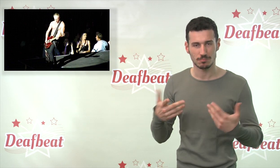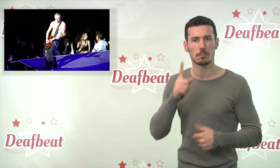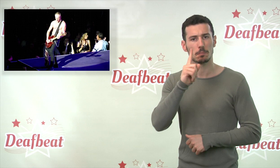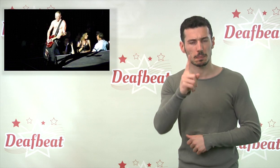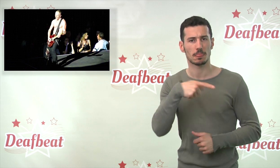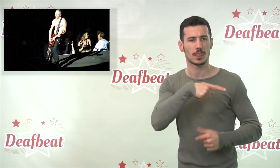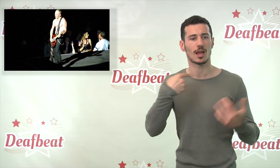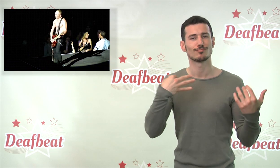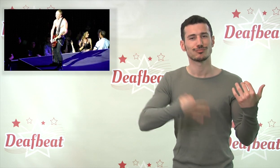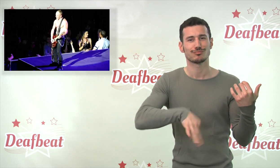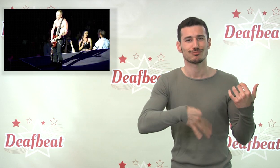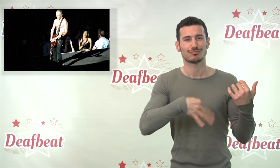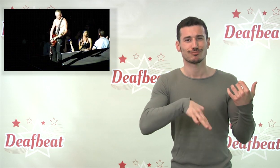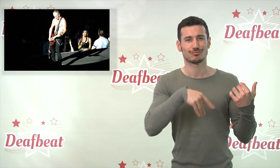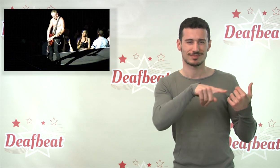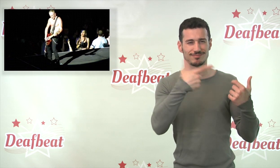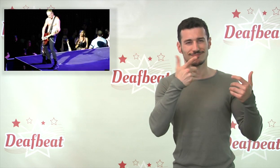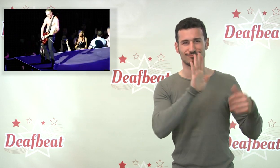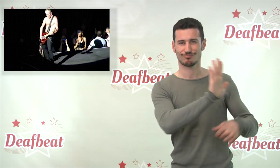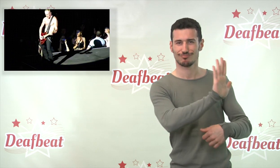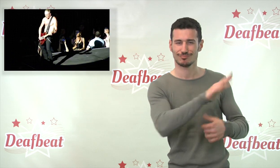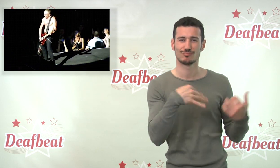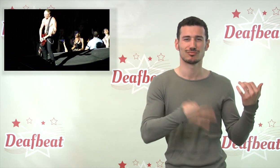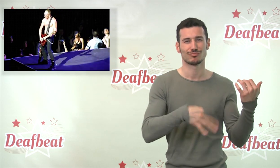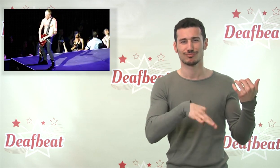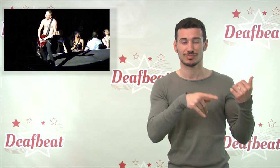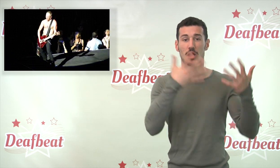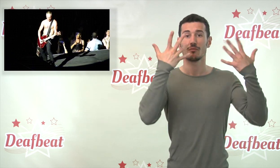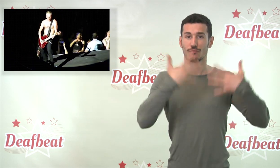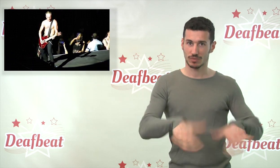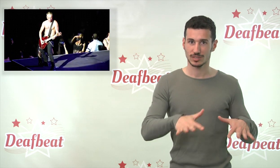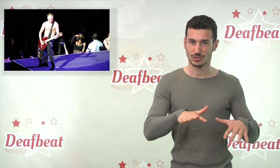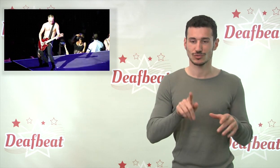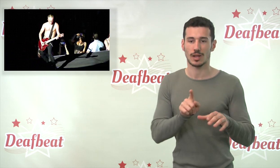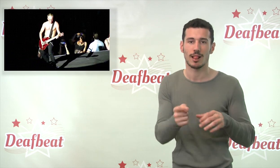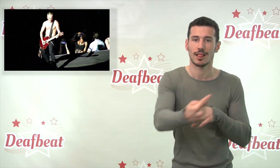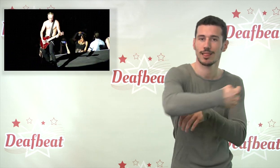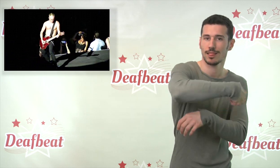in town on time so they agreed to meet some of the students backstage at the